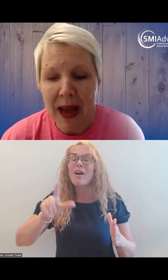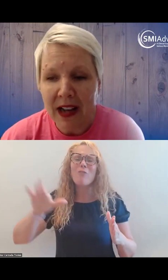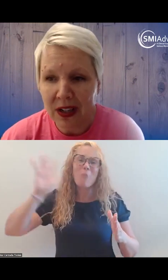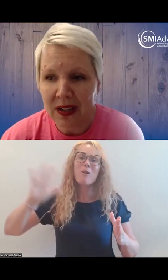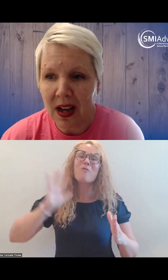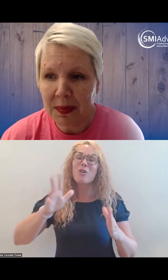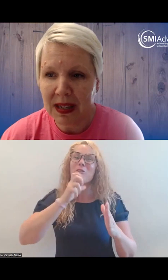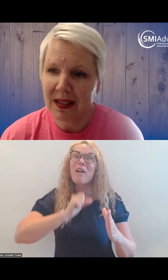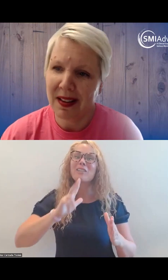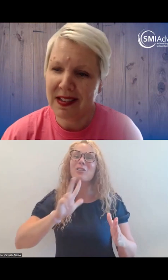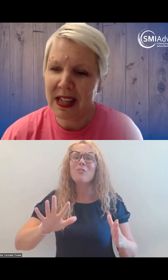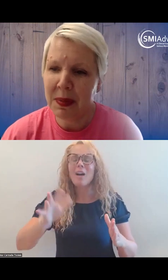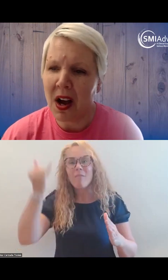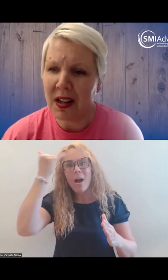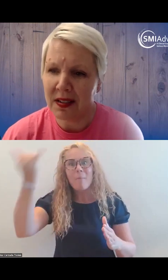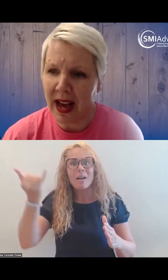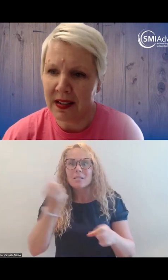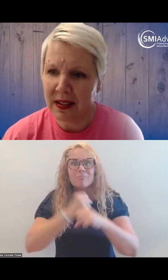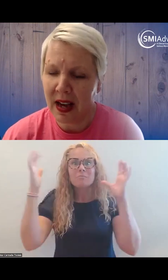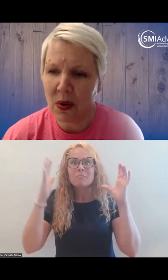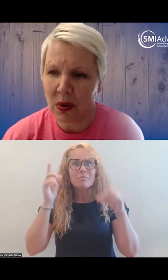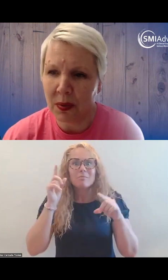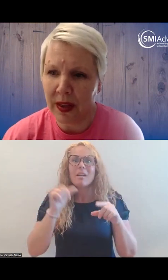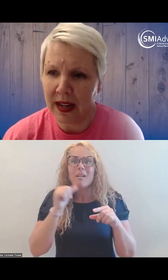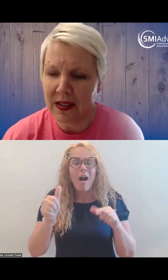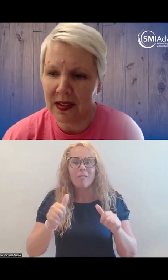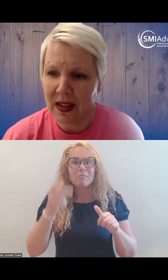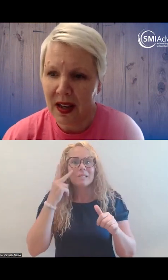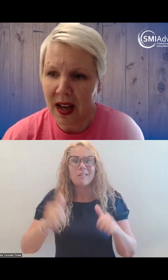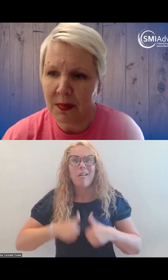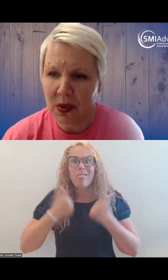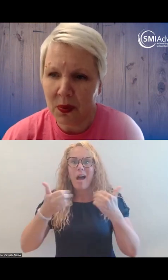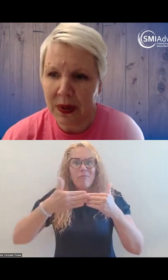IMAGINE NOT BEING SEEN BEYOND THAT AND HOW HORRIBLE THAT IS. WE